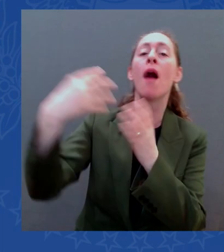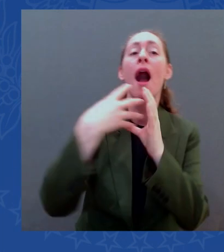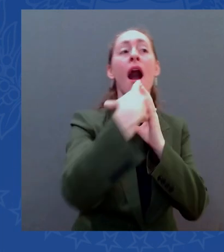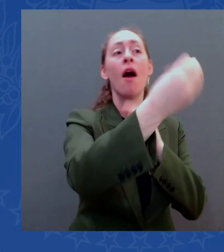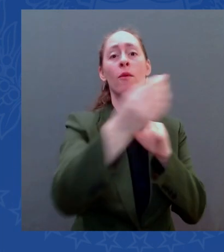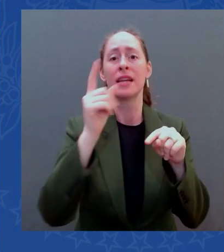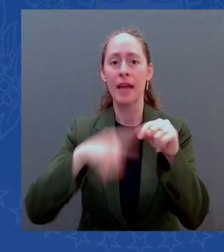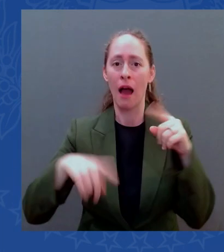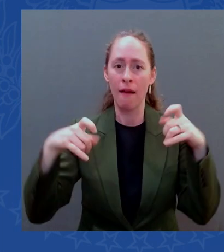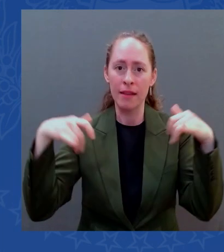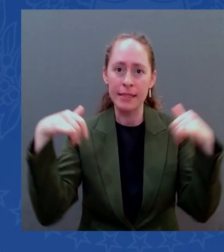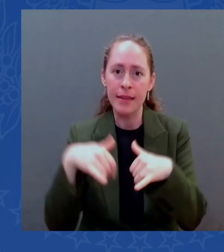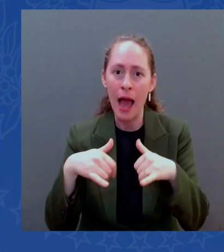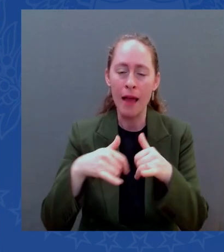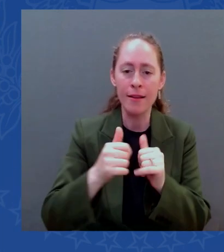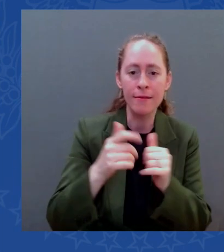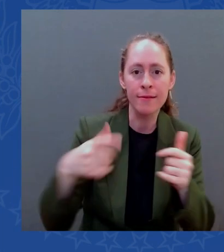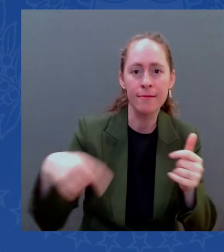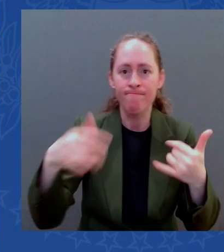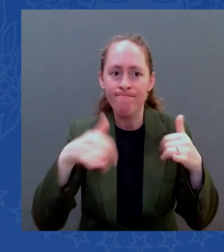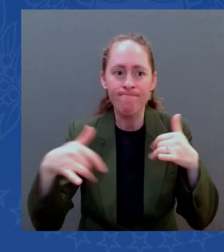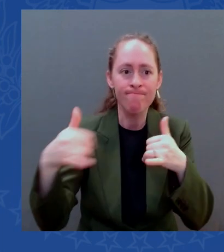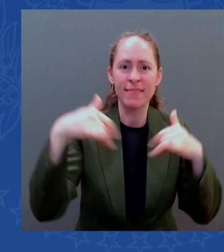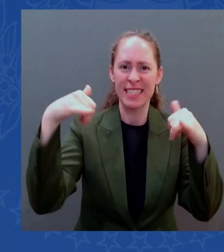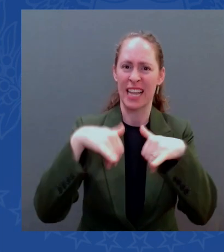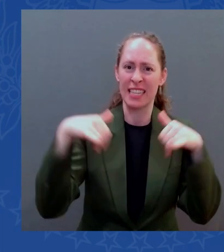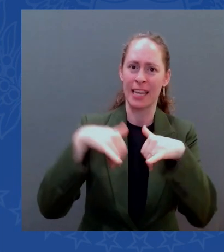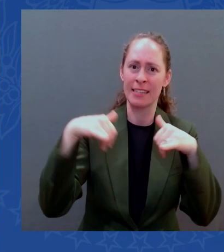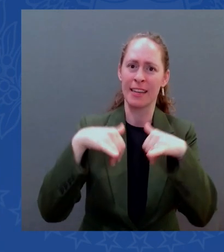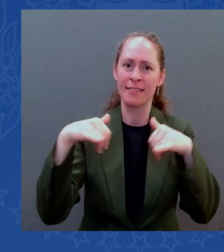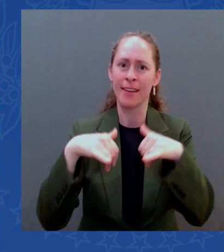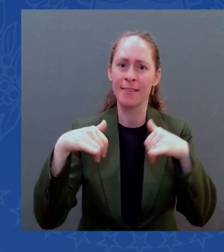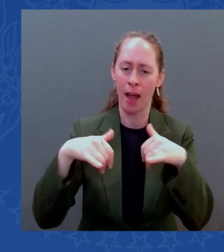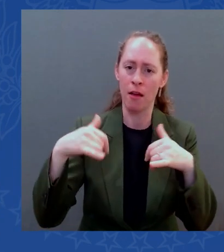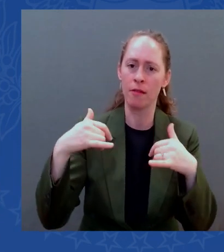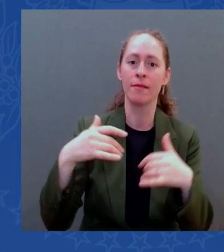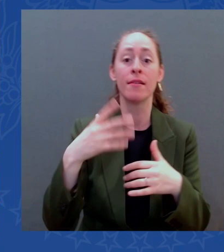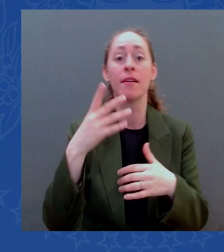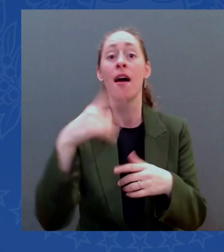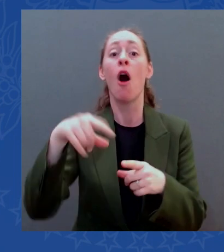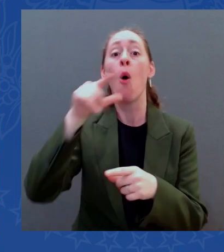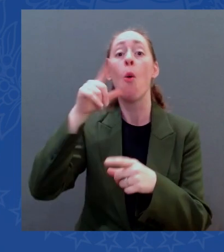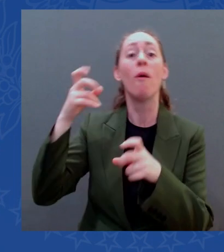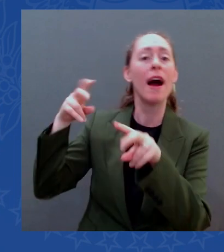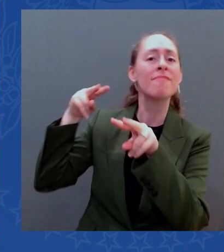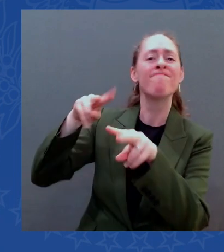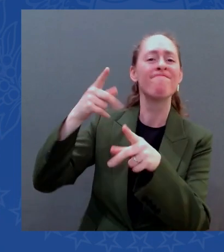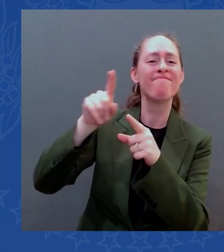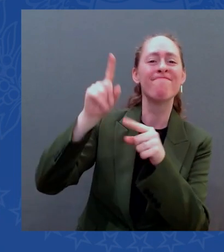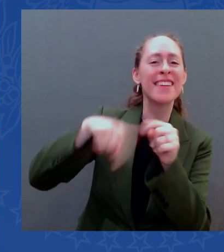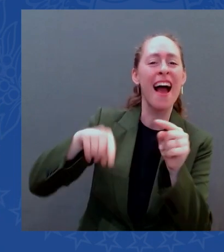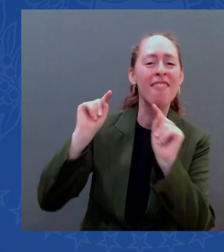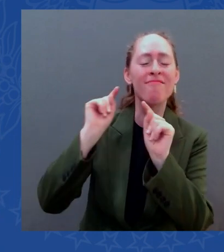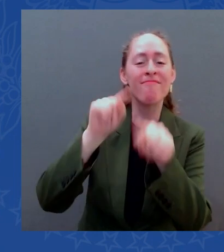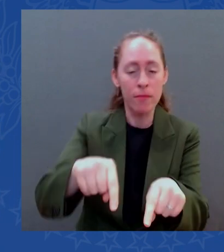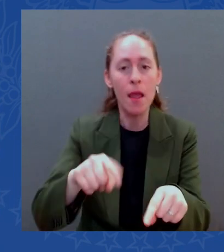on your home ice in front of the Tampa faithful. And don't underestimate what that feeling meant to